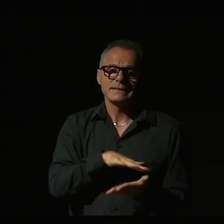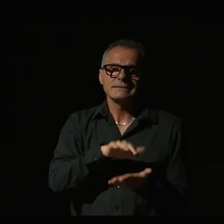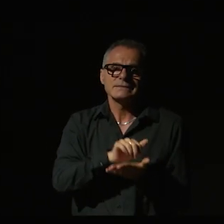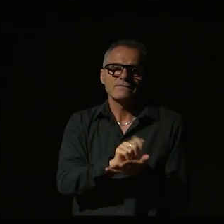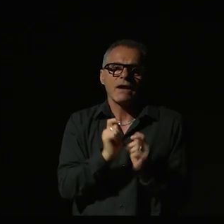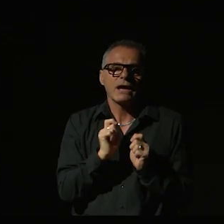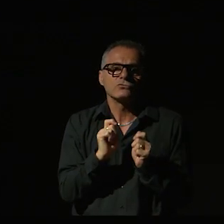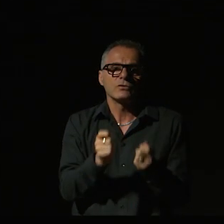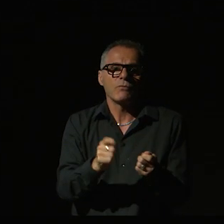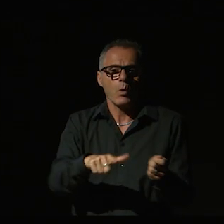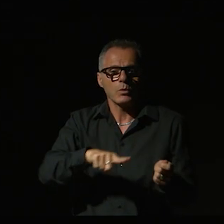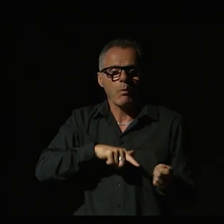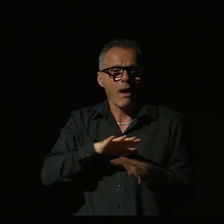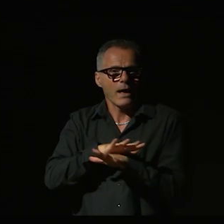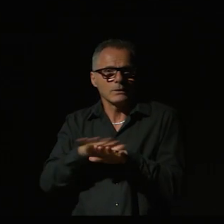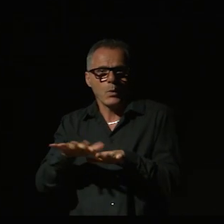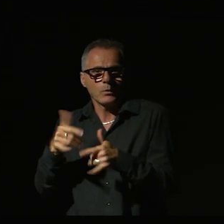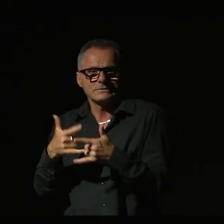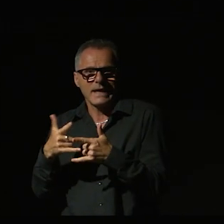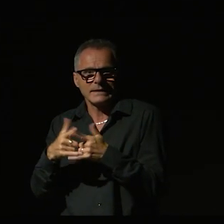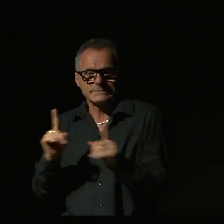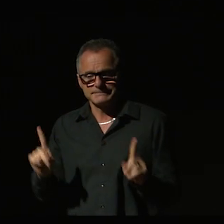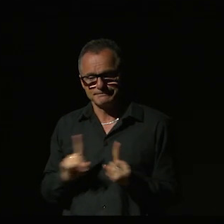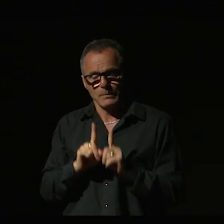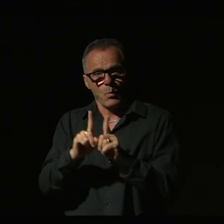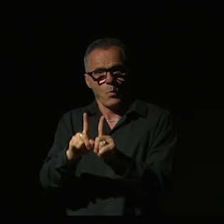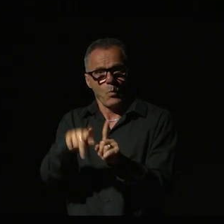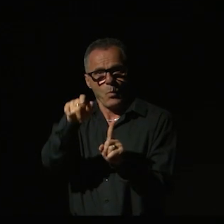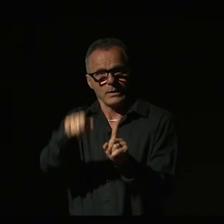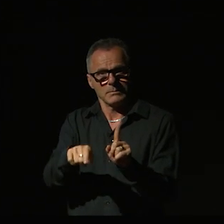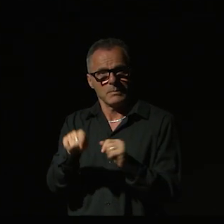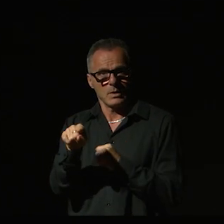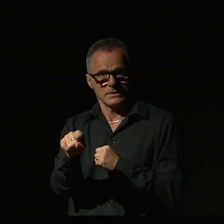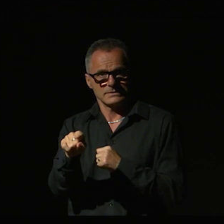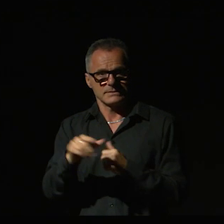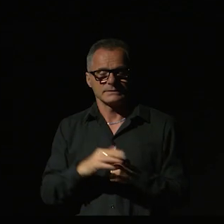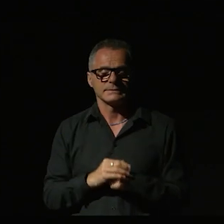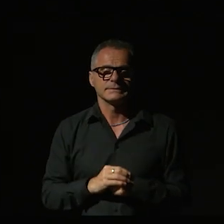for fidelity in the central image of Bacchus and Ariadne,